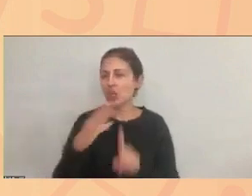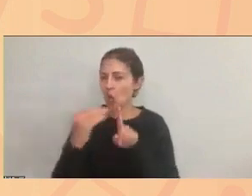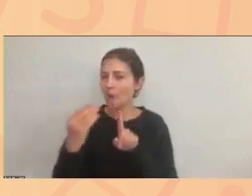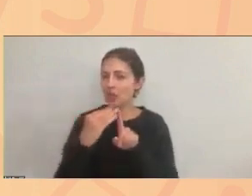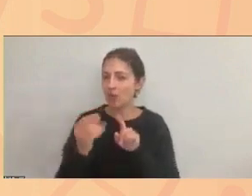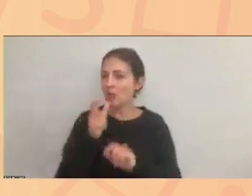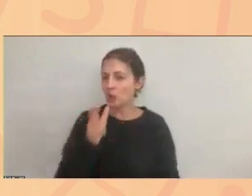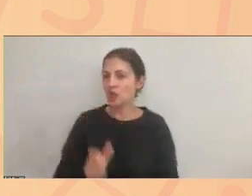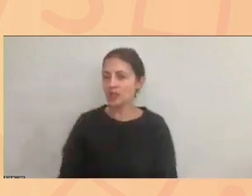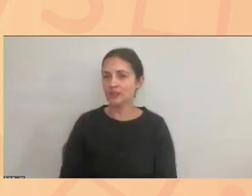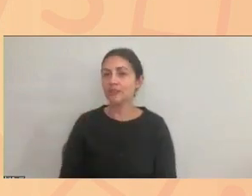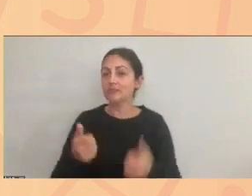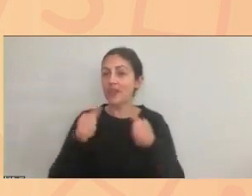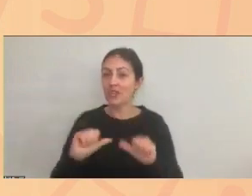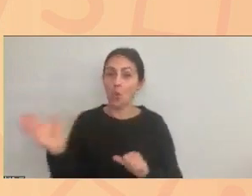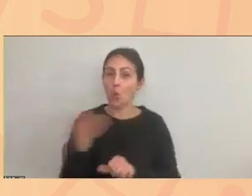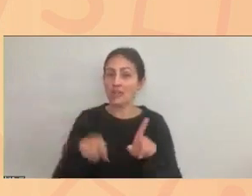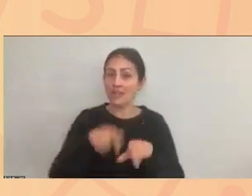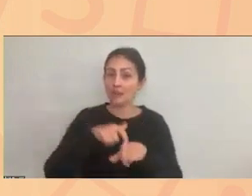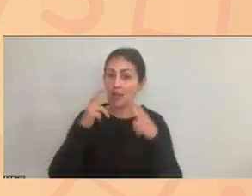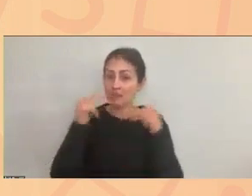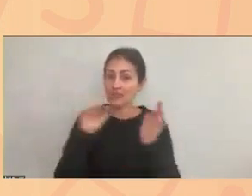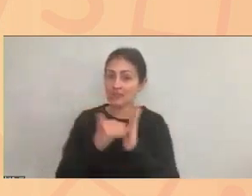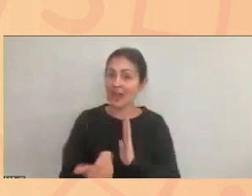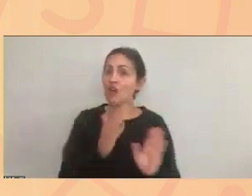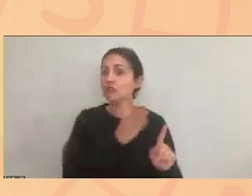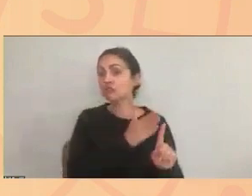Great, and then we sing together. (SINGS FOREIGN LANGUAGE)